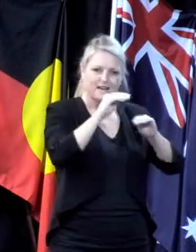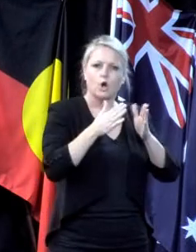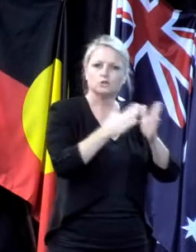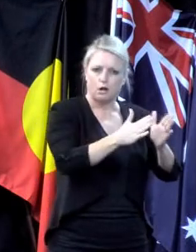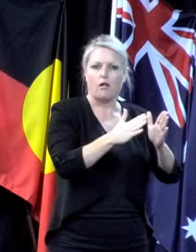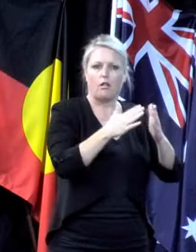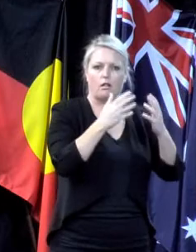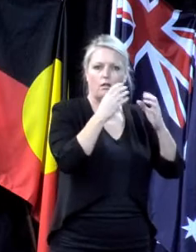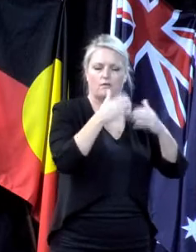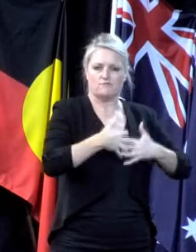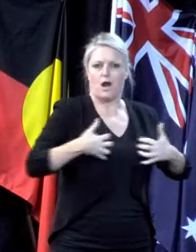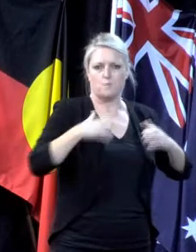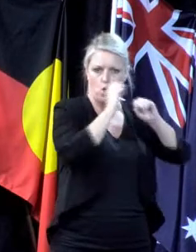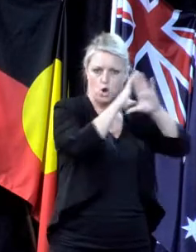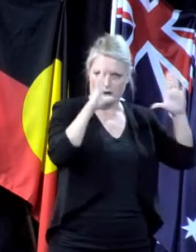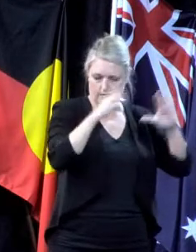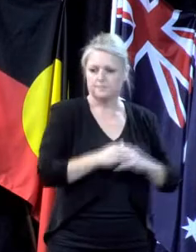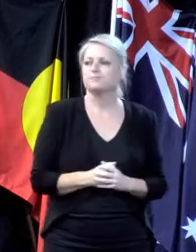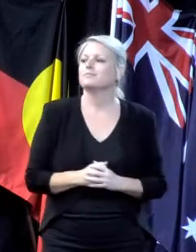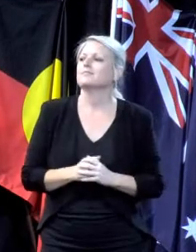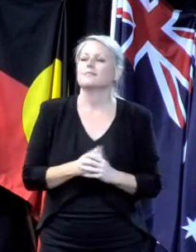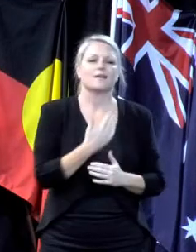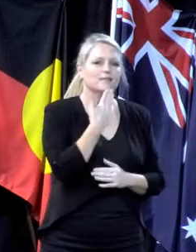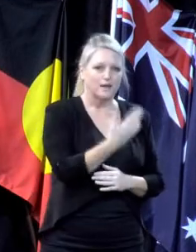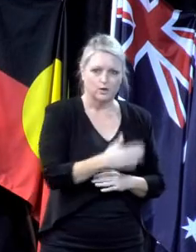I know it wasn’t P-E-T.